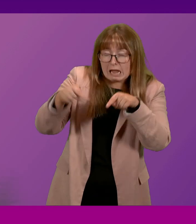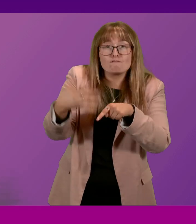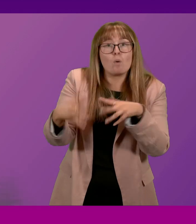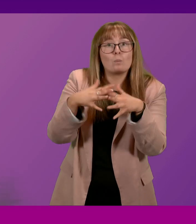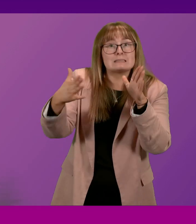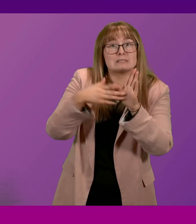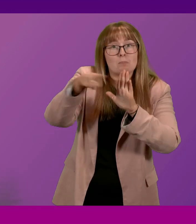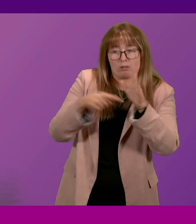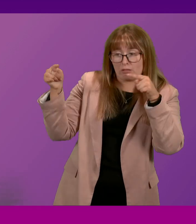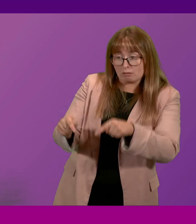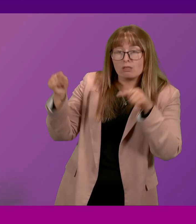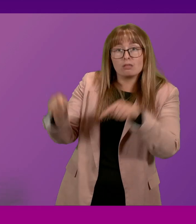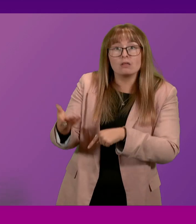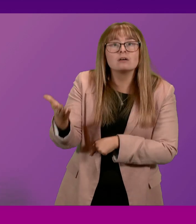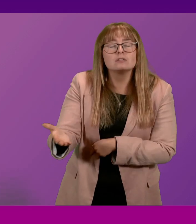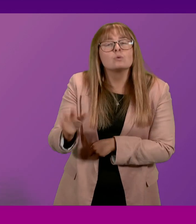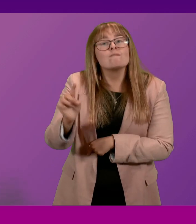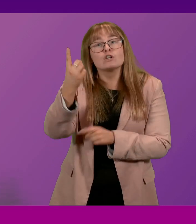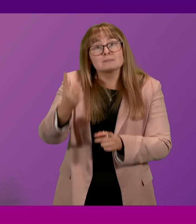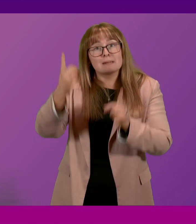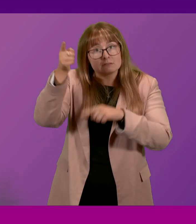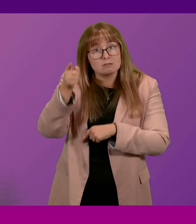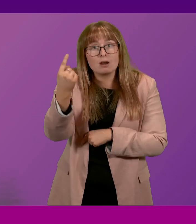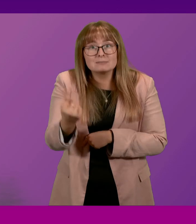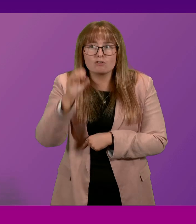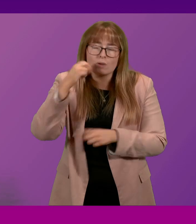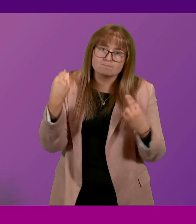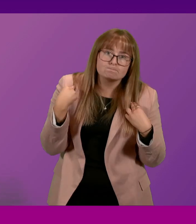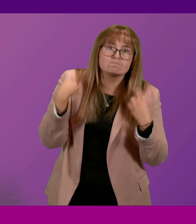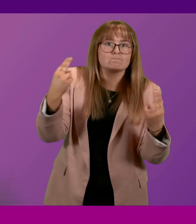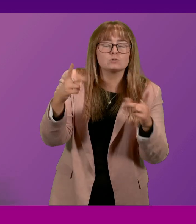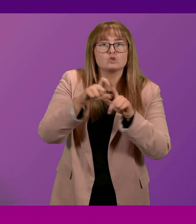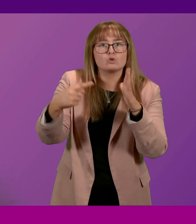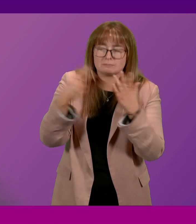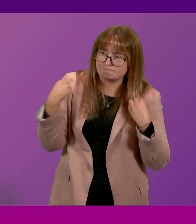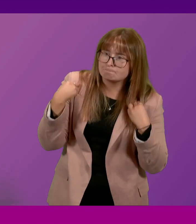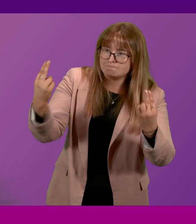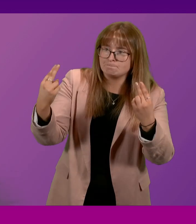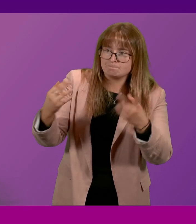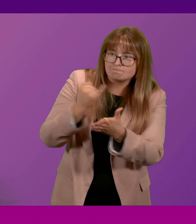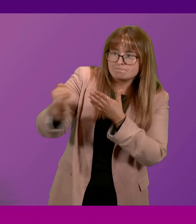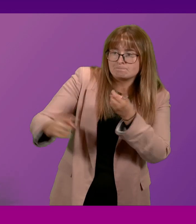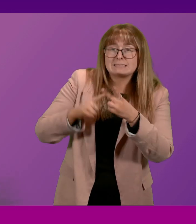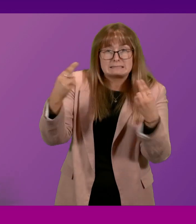policies. Will the First Minister stand up to Donald Trump, stand up for human rights,